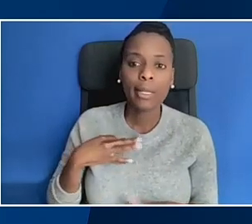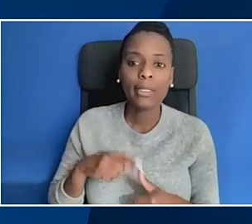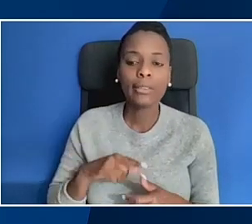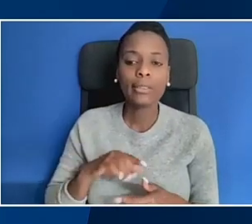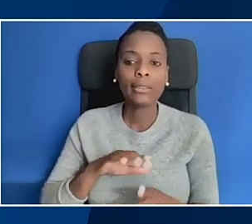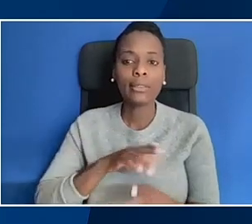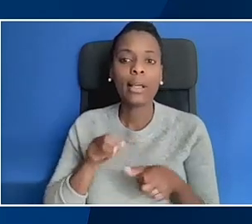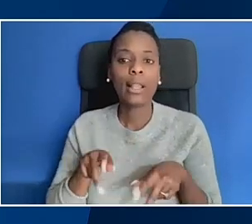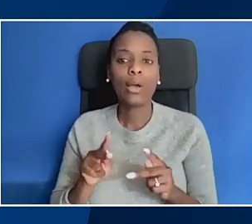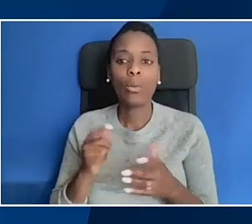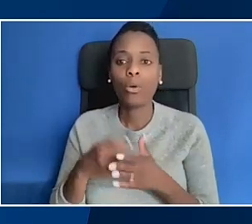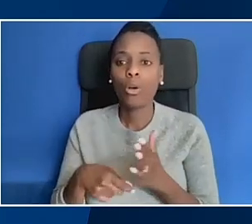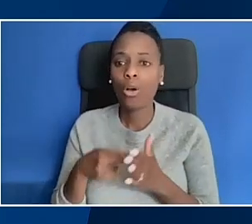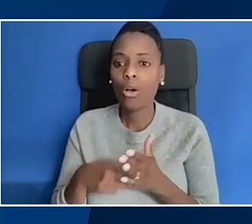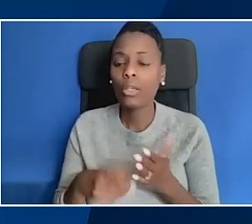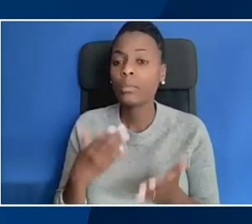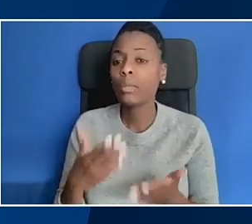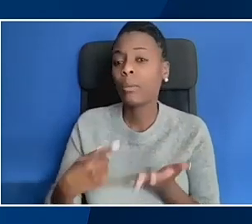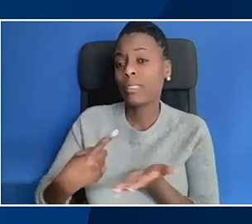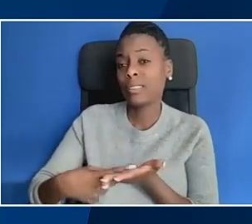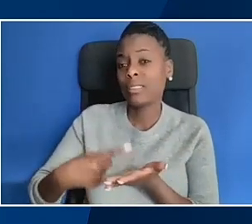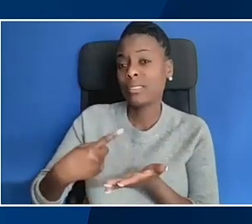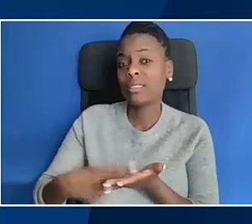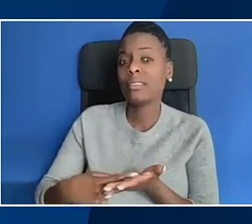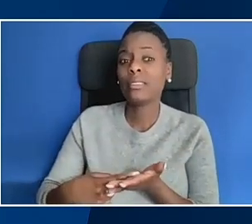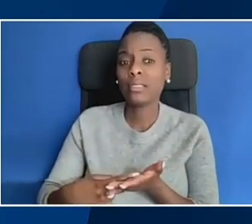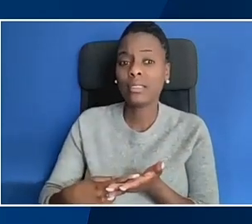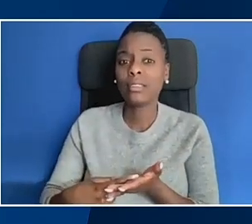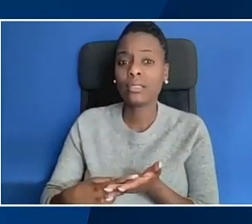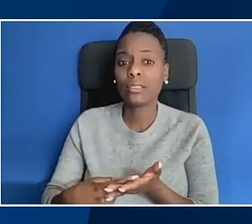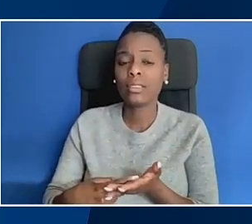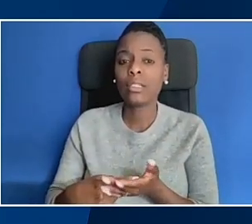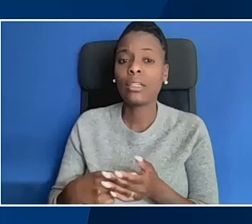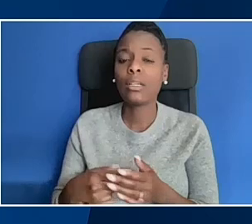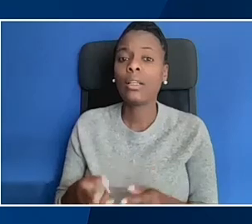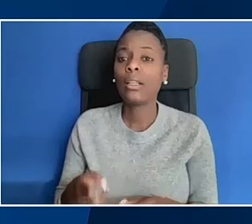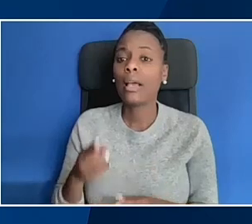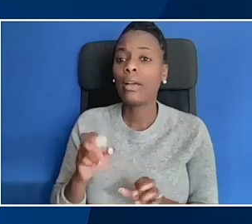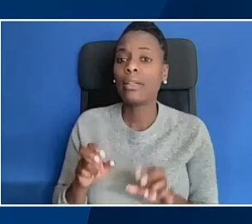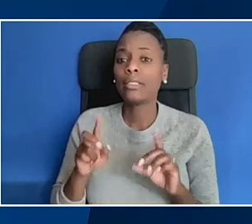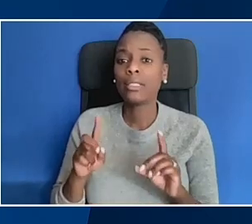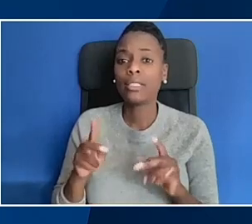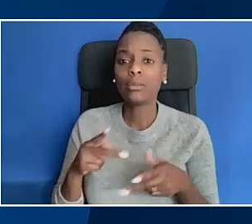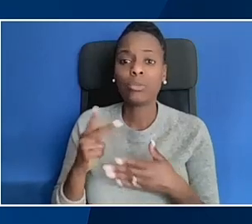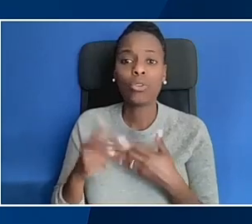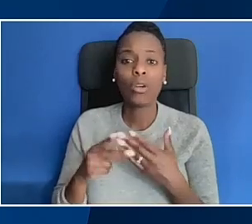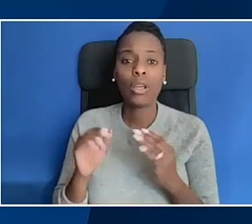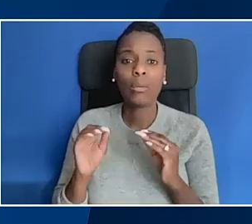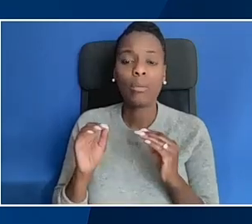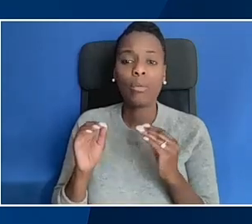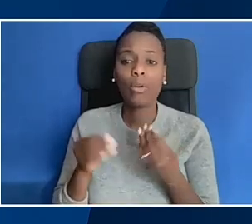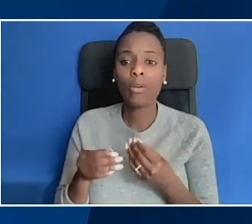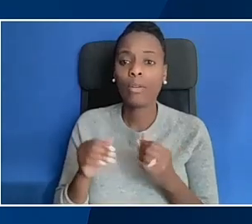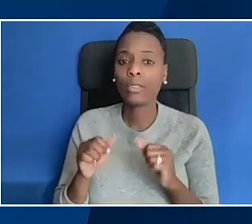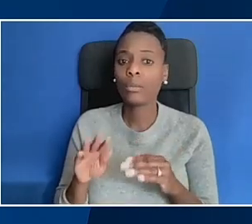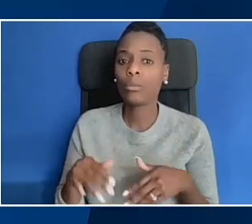things for something like- maybe the higher education program office could, you know, provide more subregulatory guidance and explain things a little better.